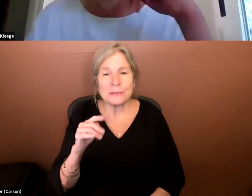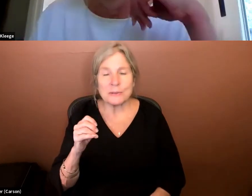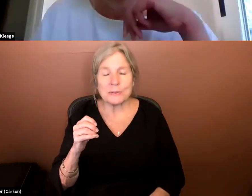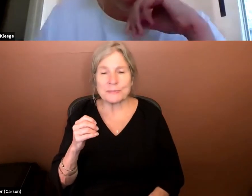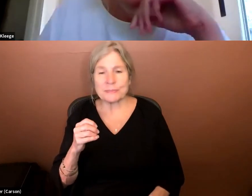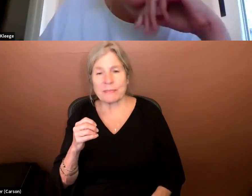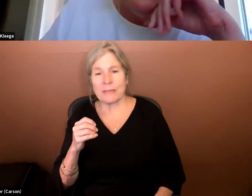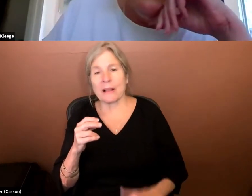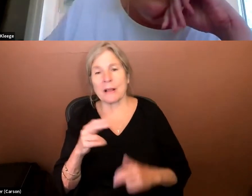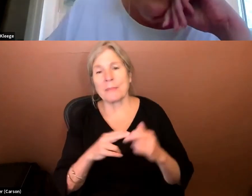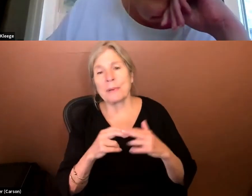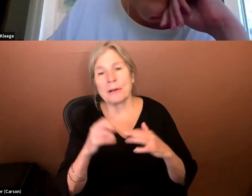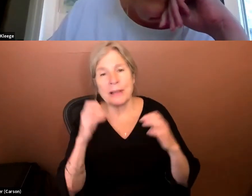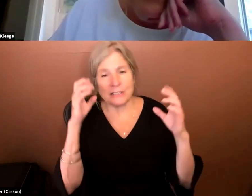build education systems to